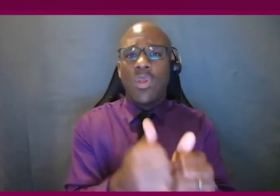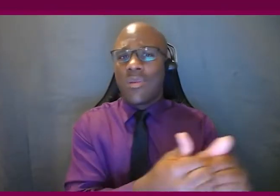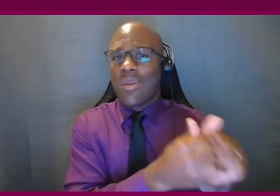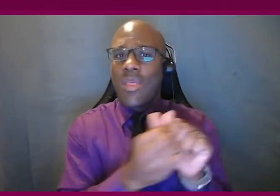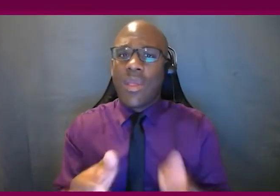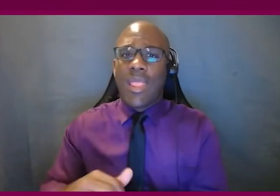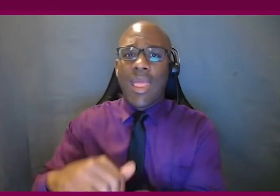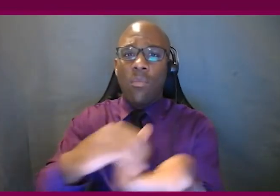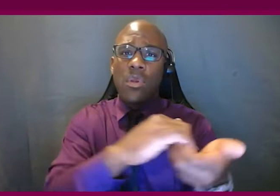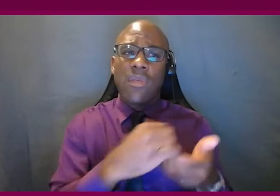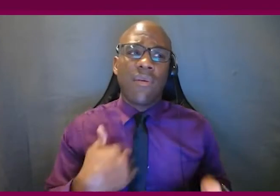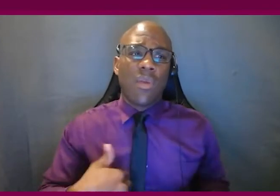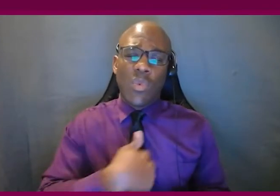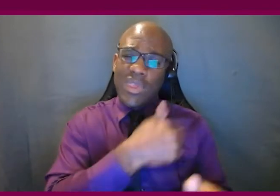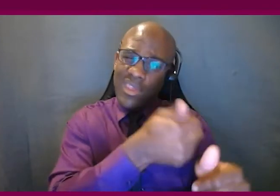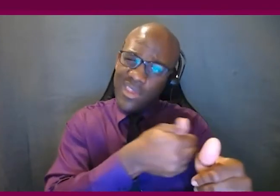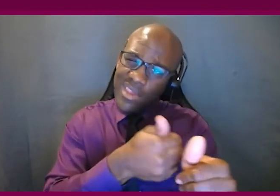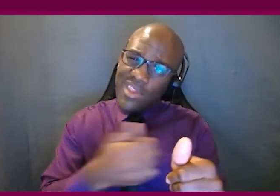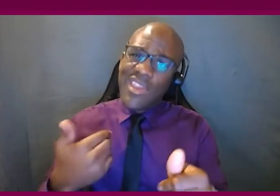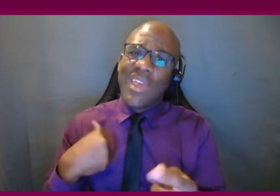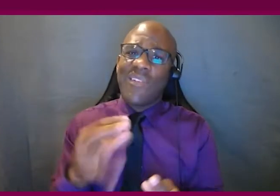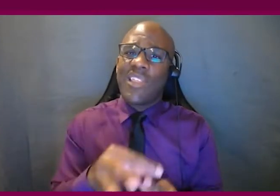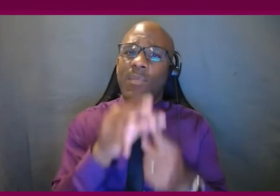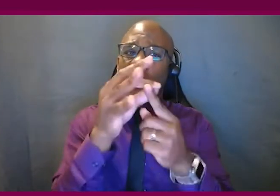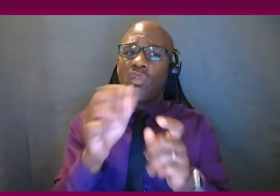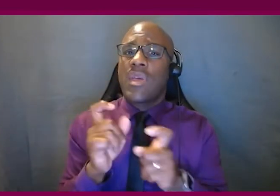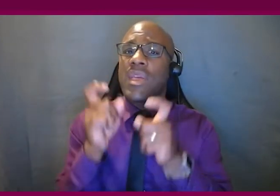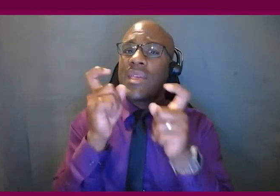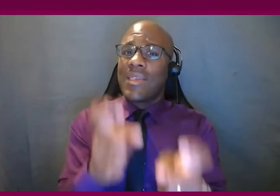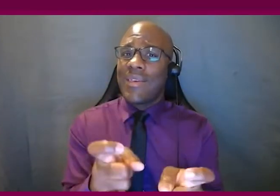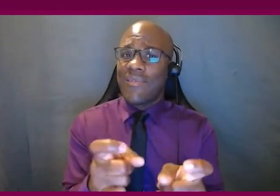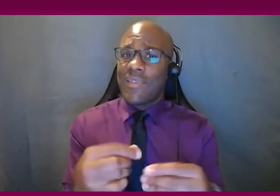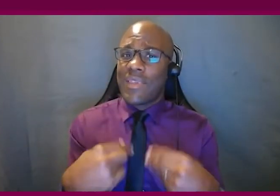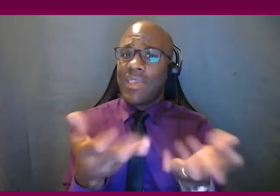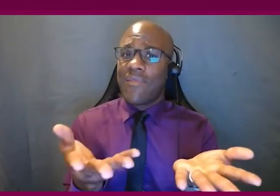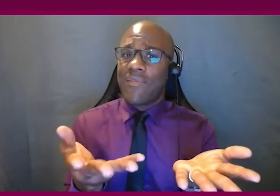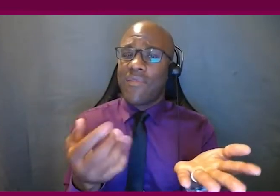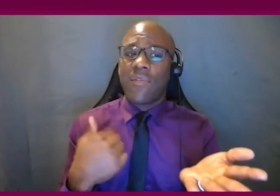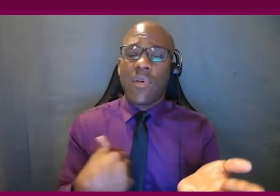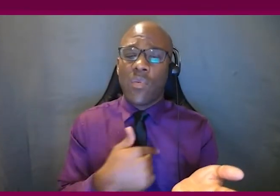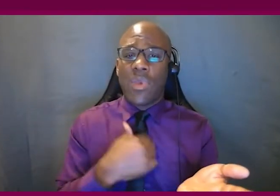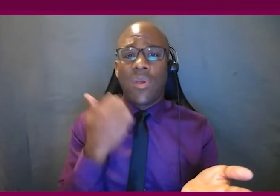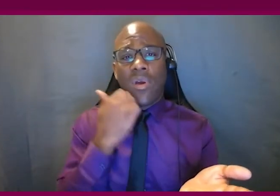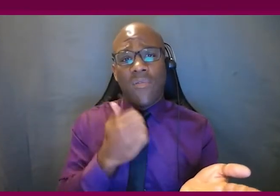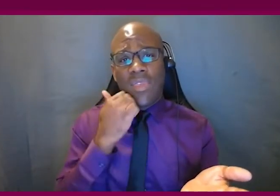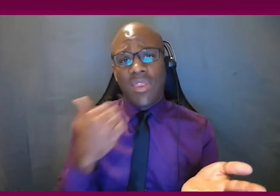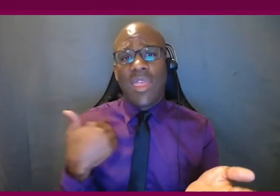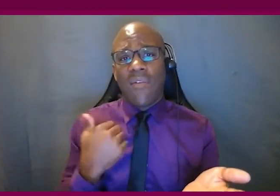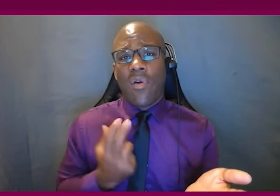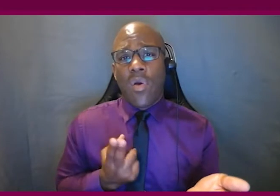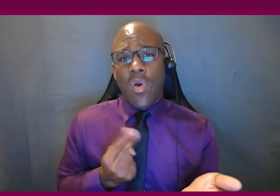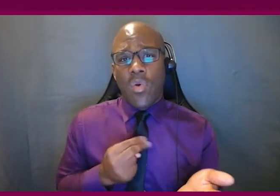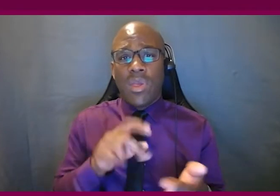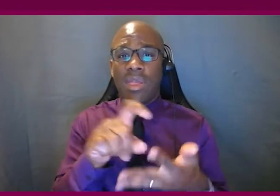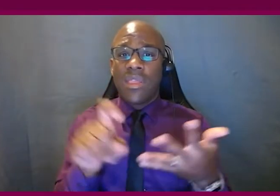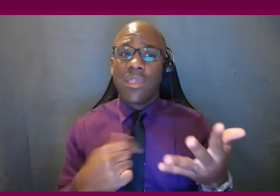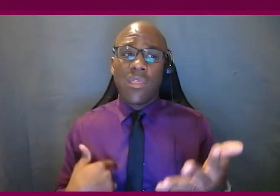highlight each other's gifts and give to one another and meet each other's needs in these very unique ways.